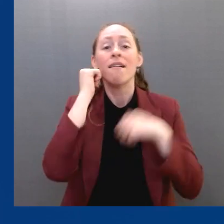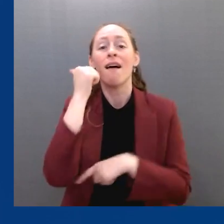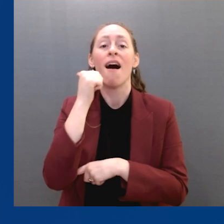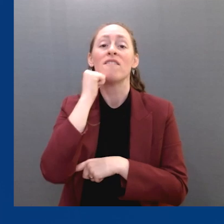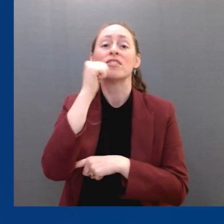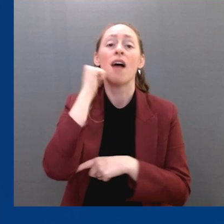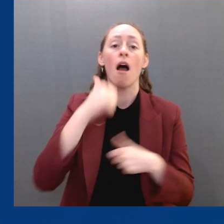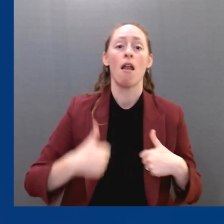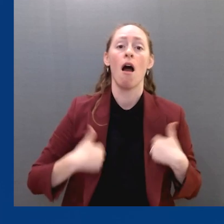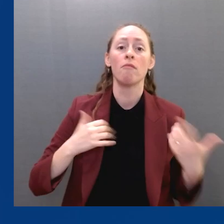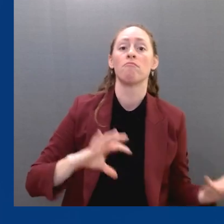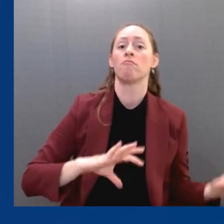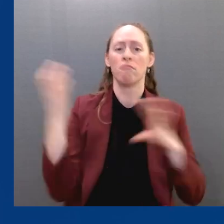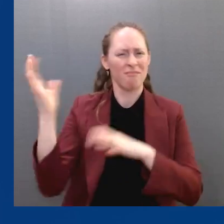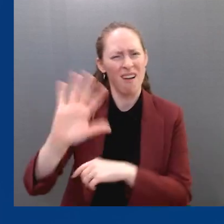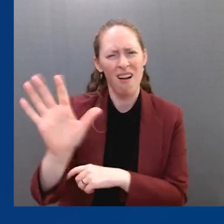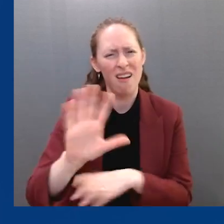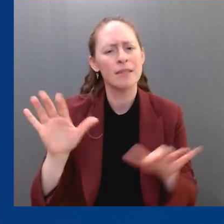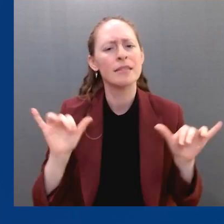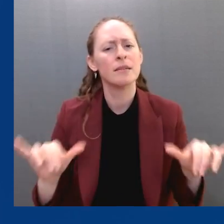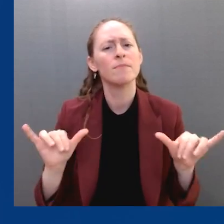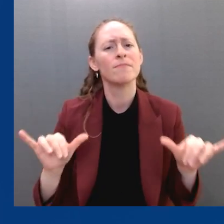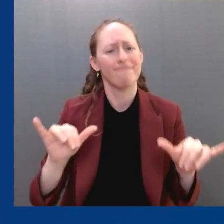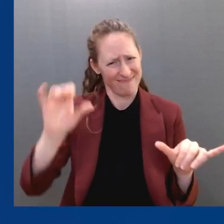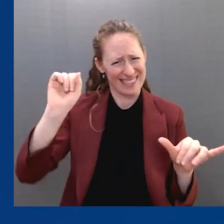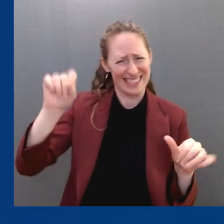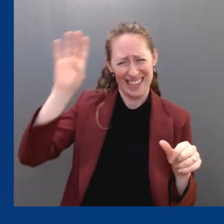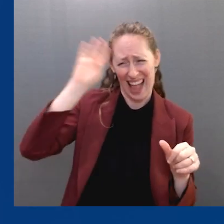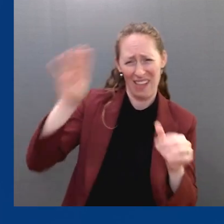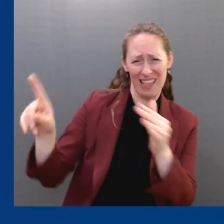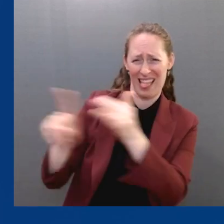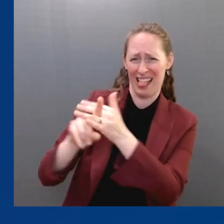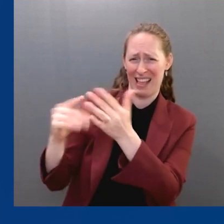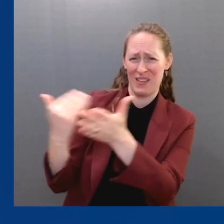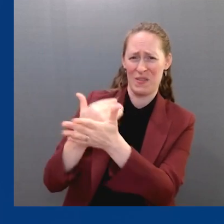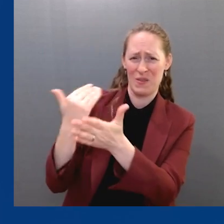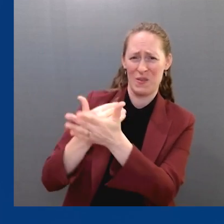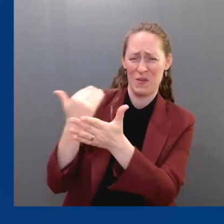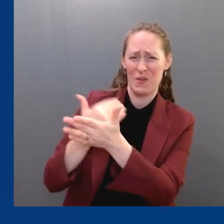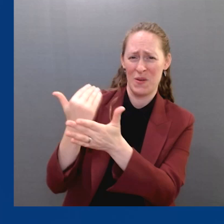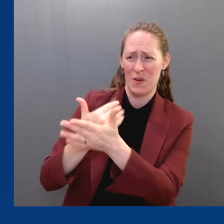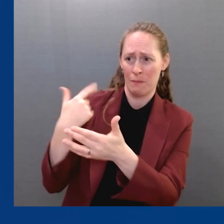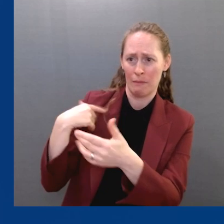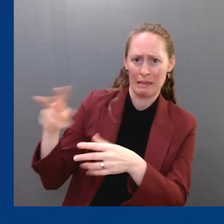the tools we have continue to work. We are at a point in the pandemic